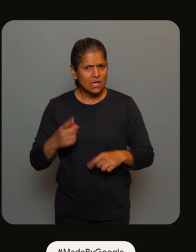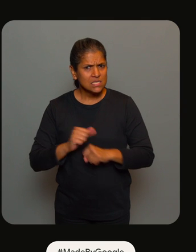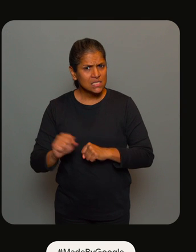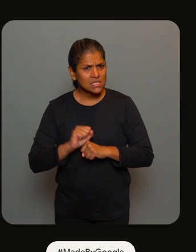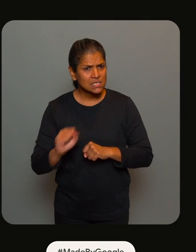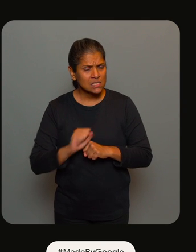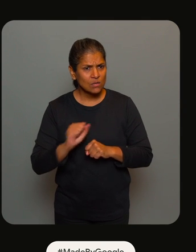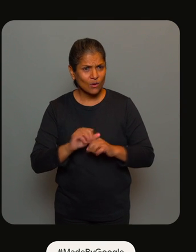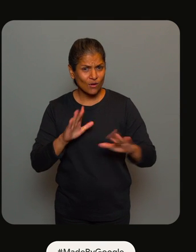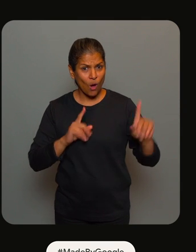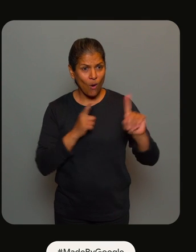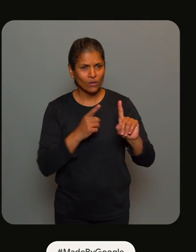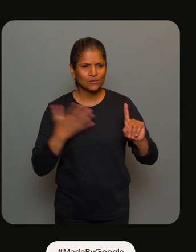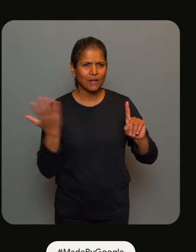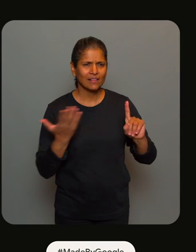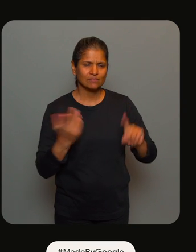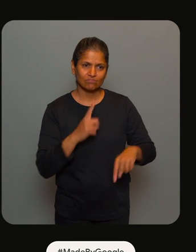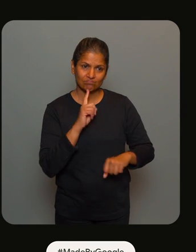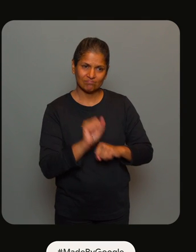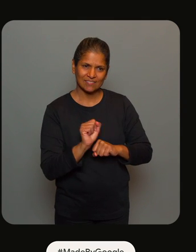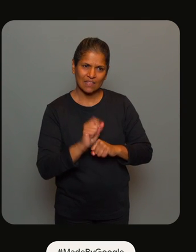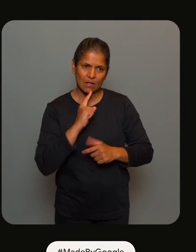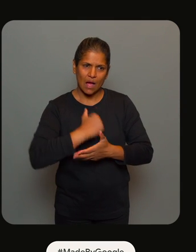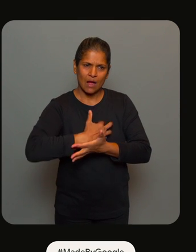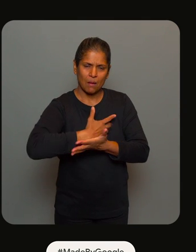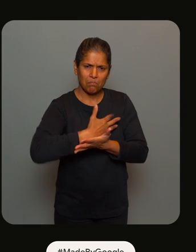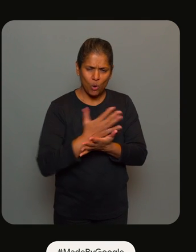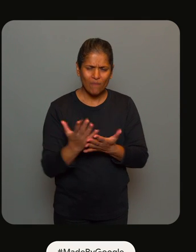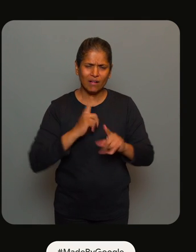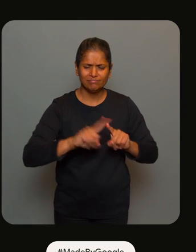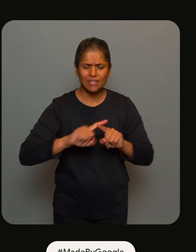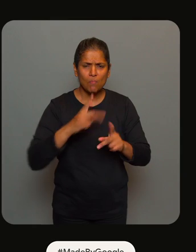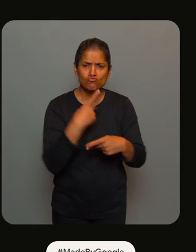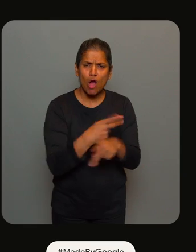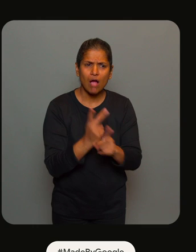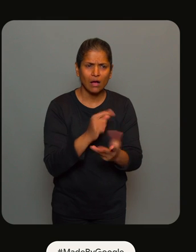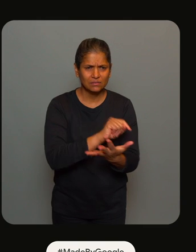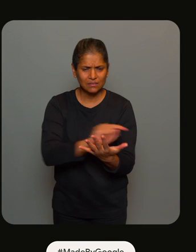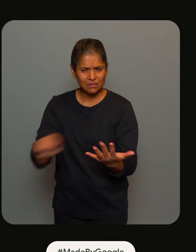A true Pixel portfolio of beautifully designed phones,